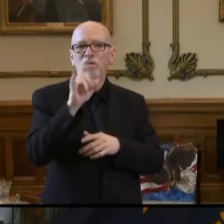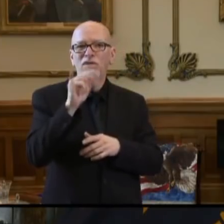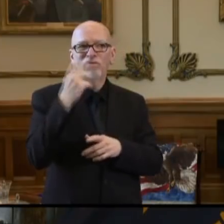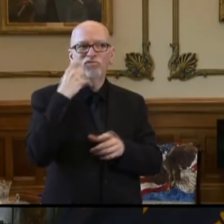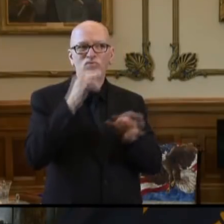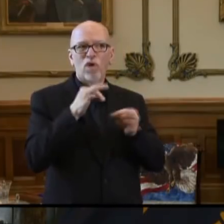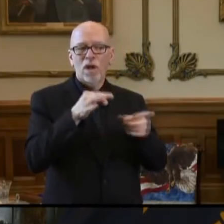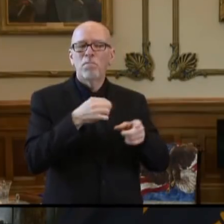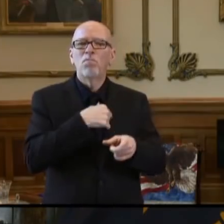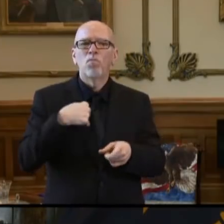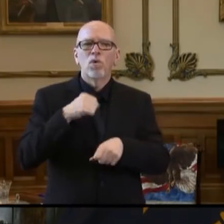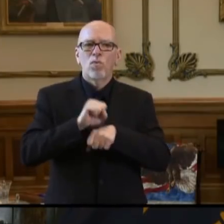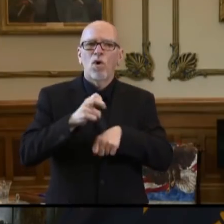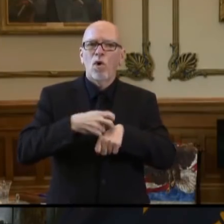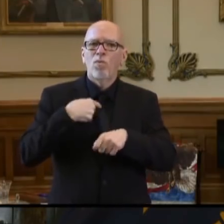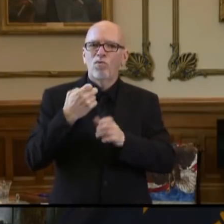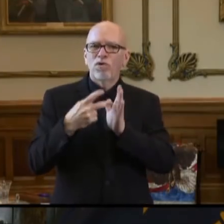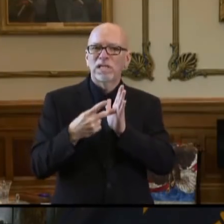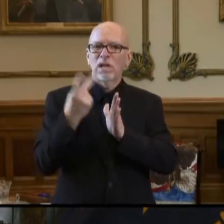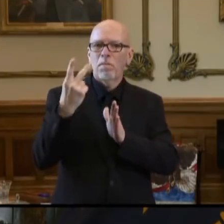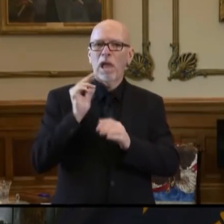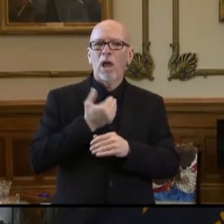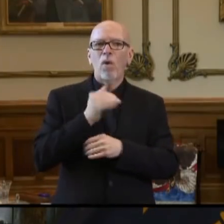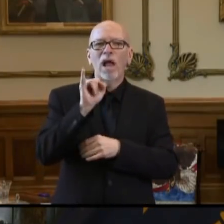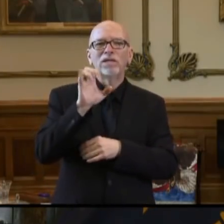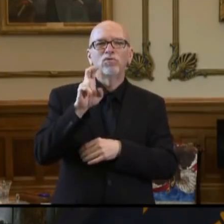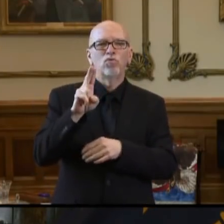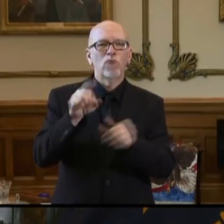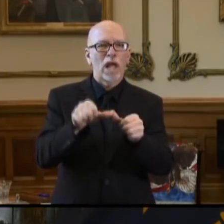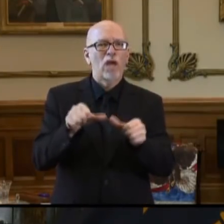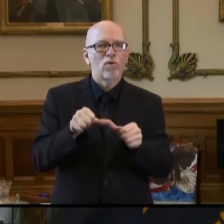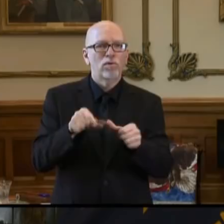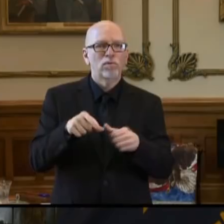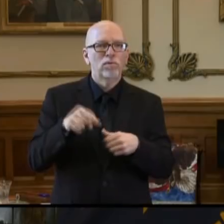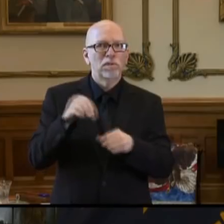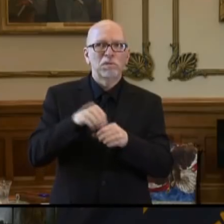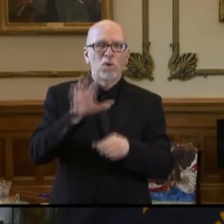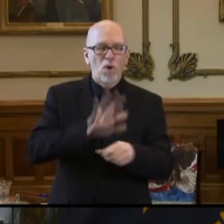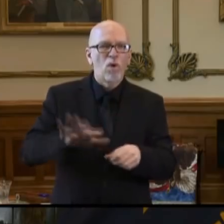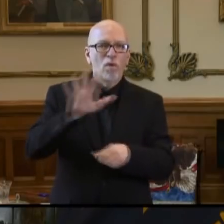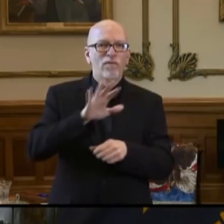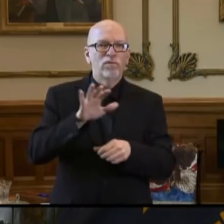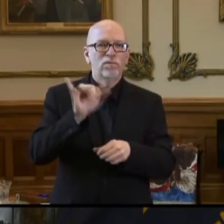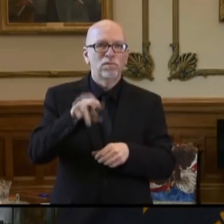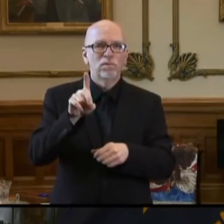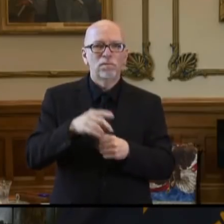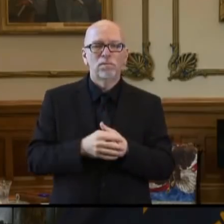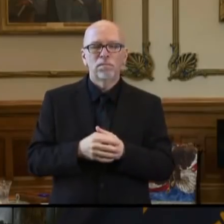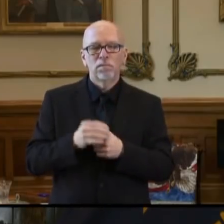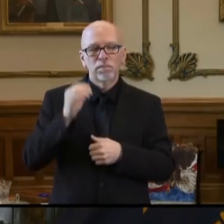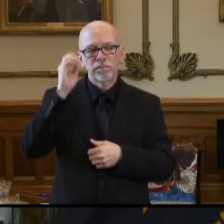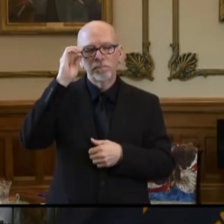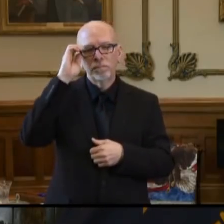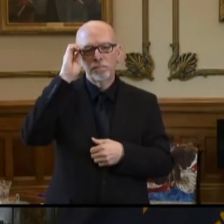ONE AS THE STATE IS LEADING BEHIND AND AS DR. SULLIVAN JUST DESCRIBED WE ARE WORKING HARD